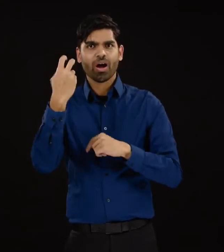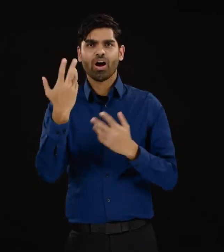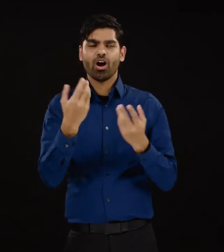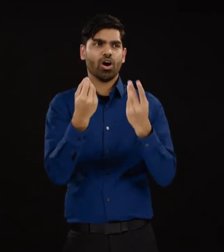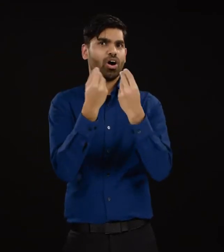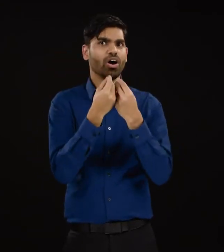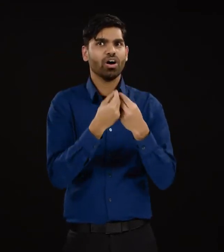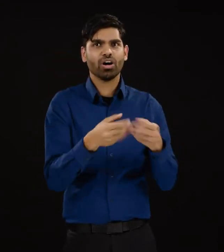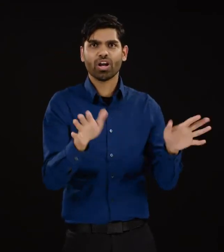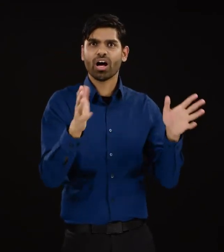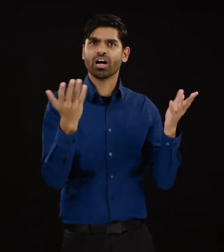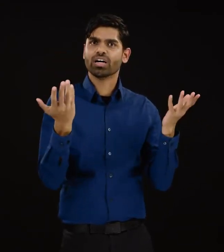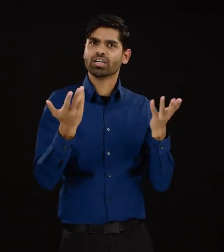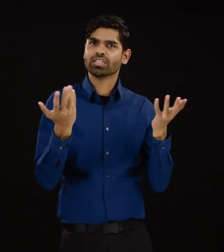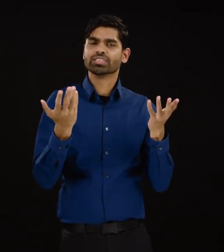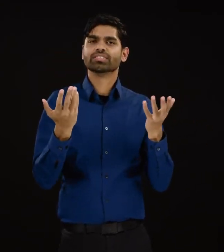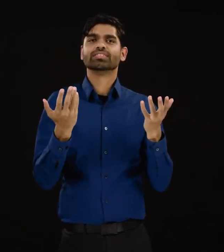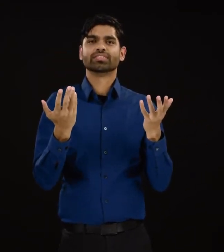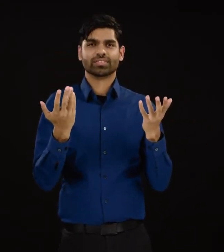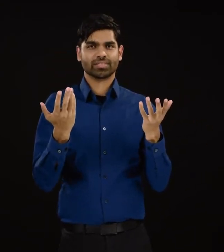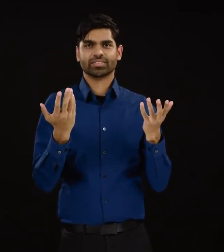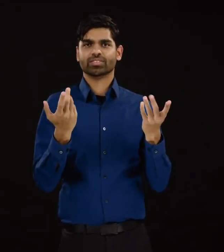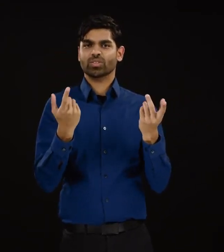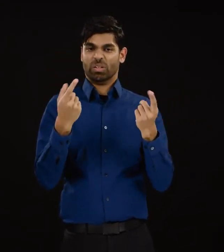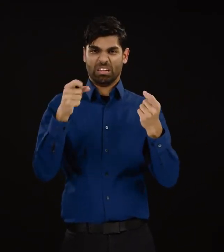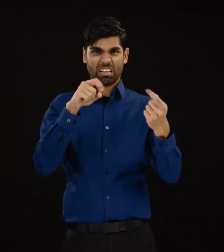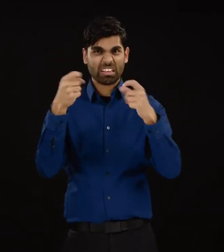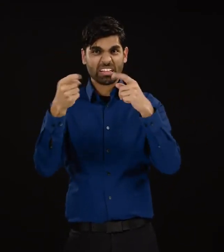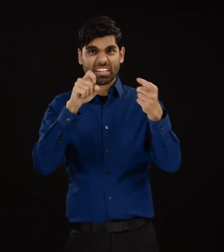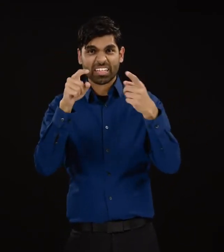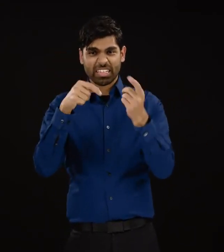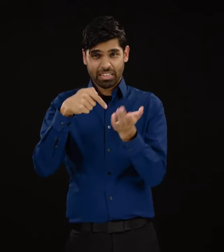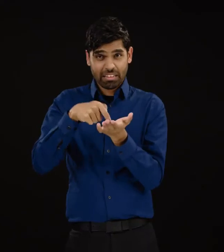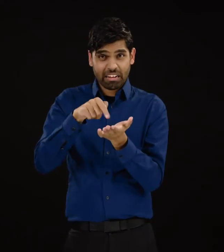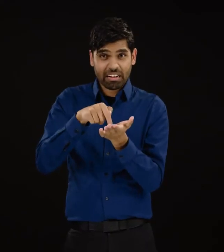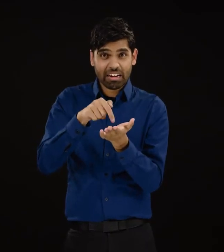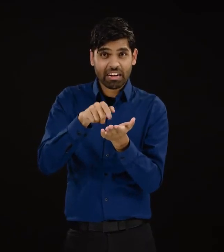rates are for voice services, text messages, and data usage.